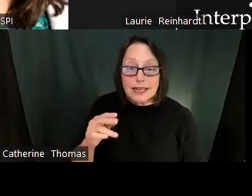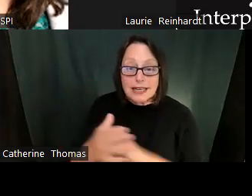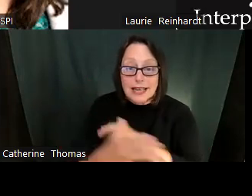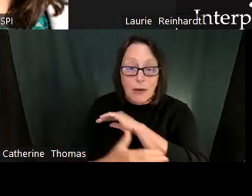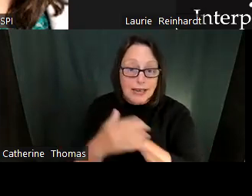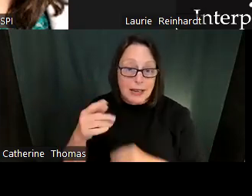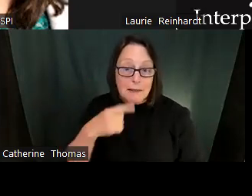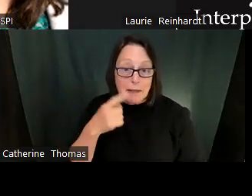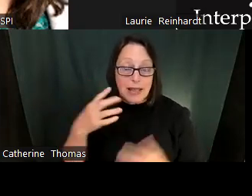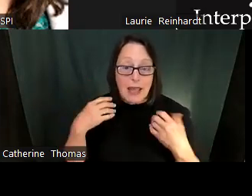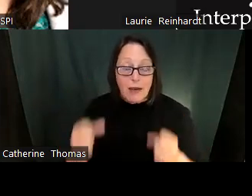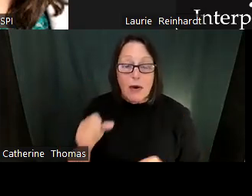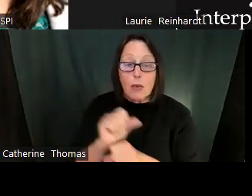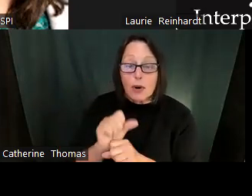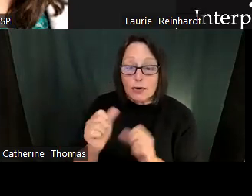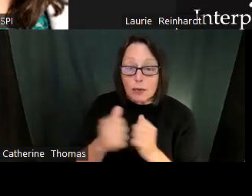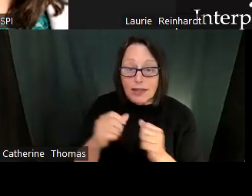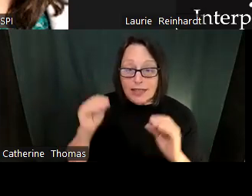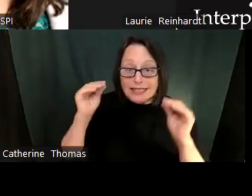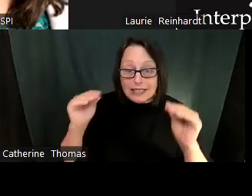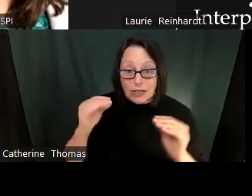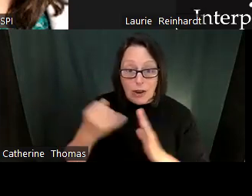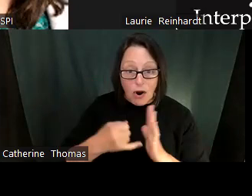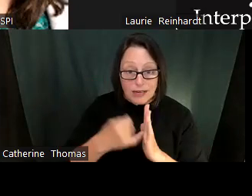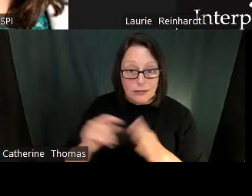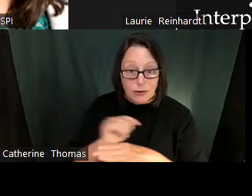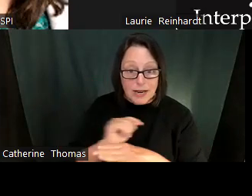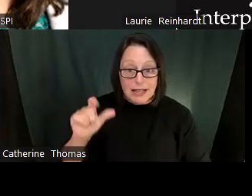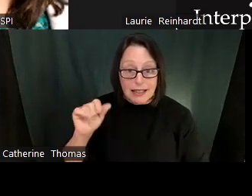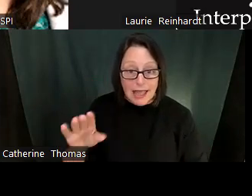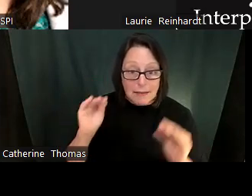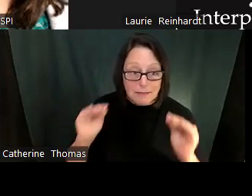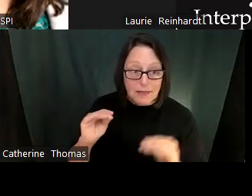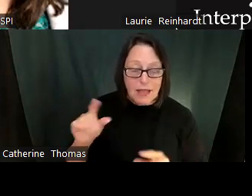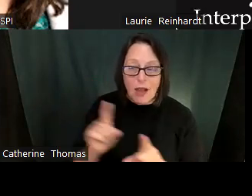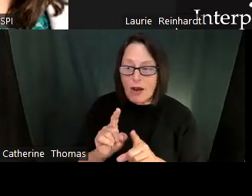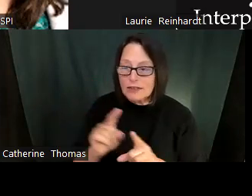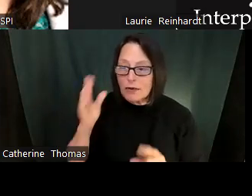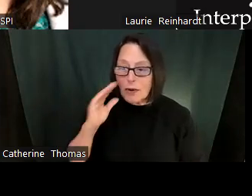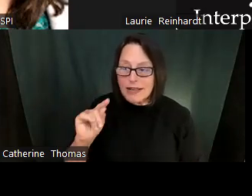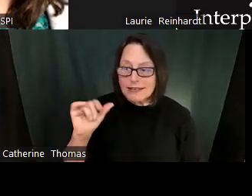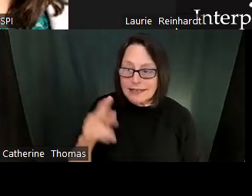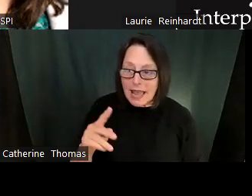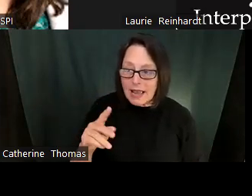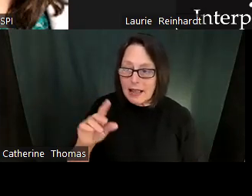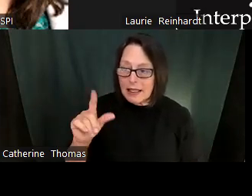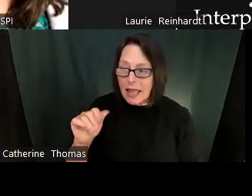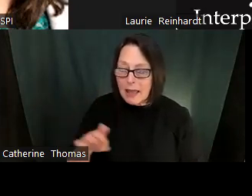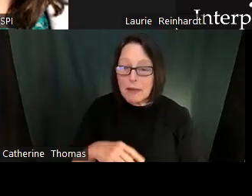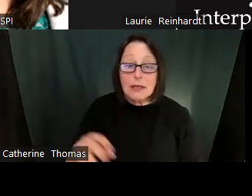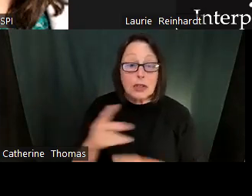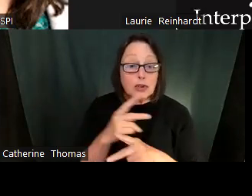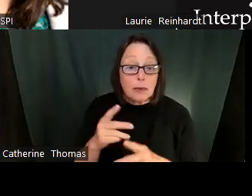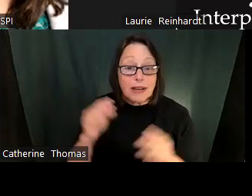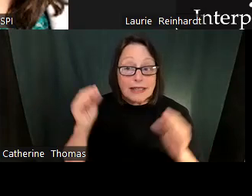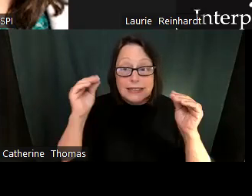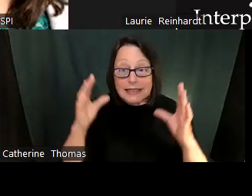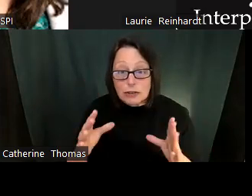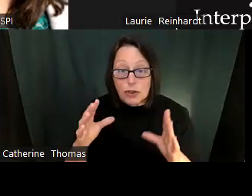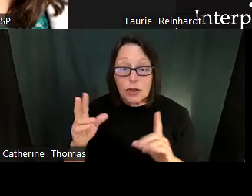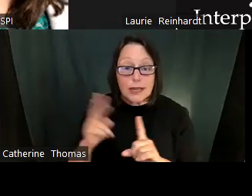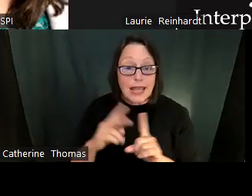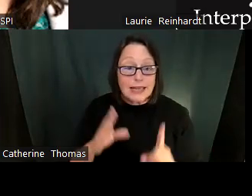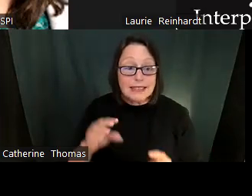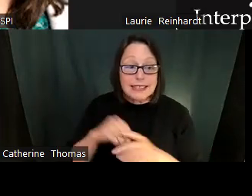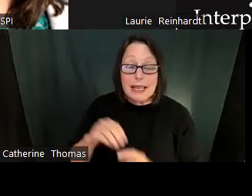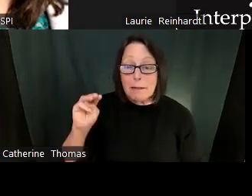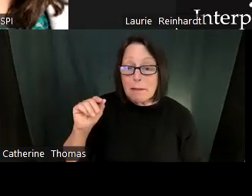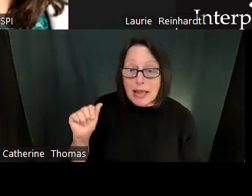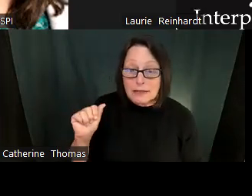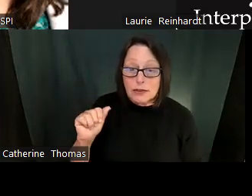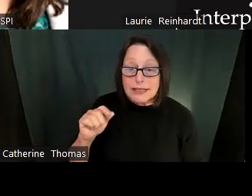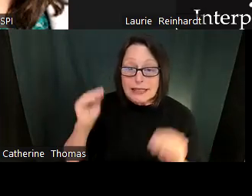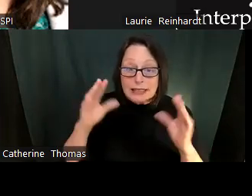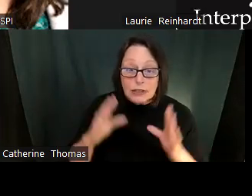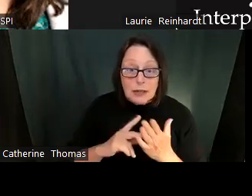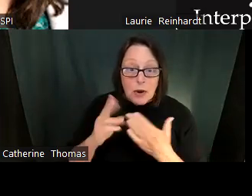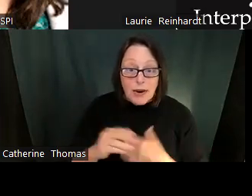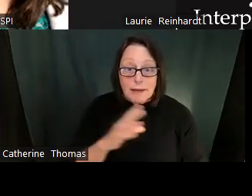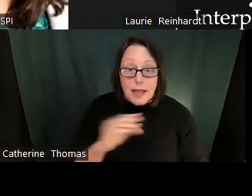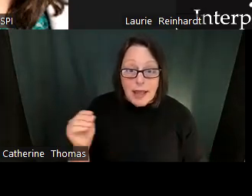And worked as a contact tracer with Durston County Public Health.